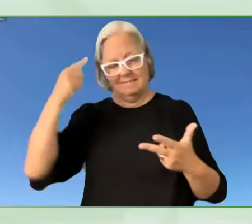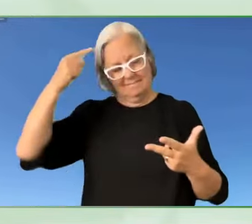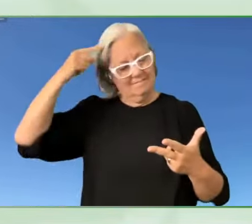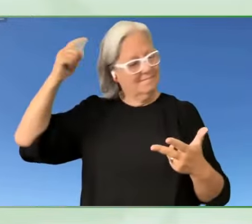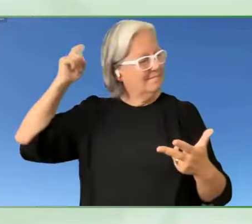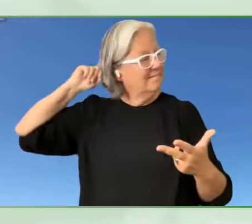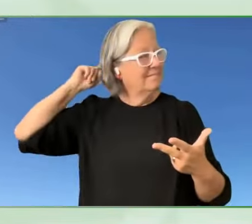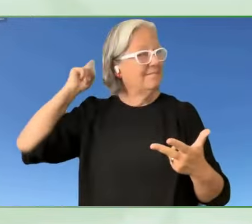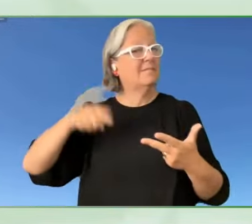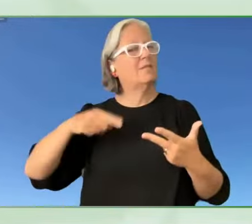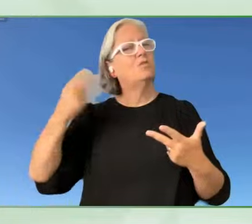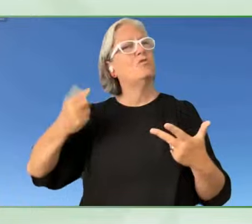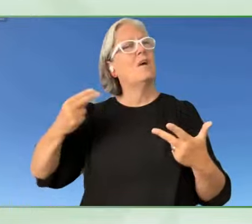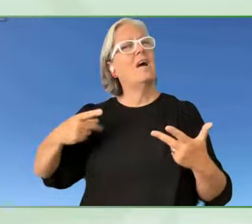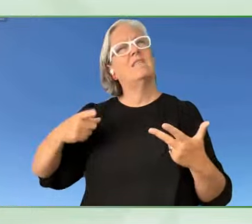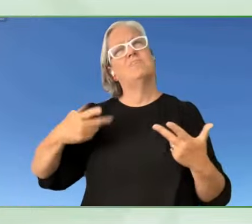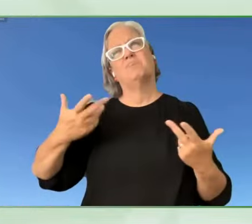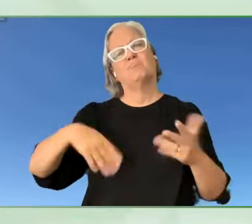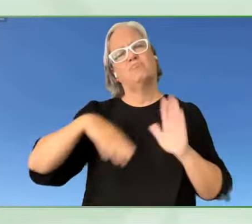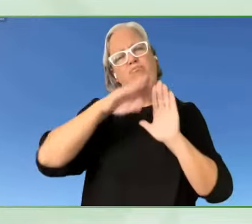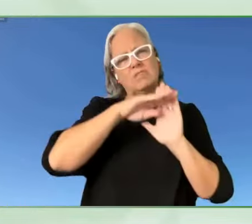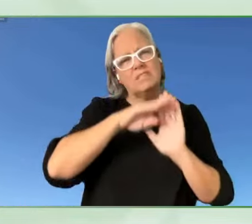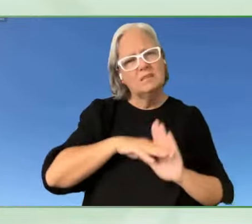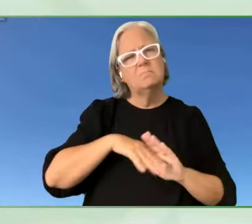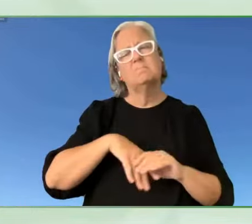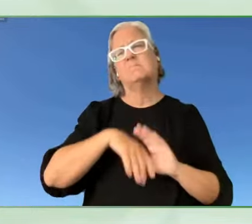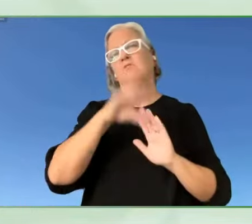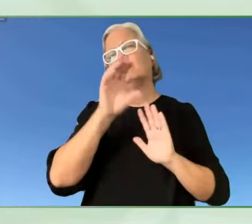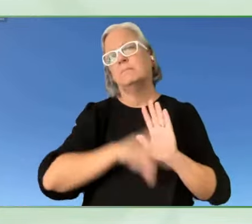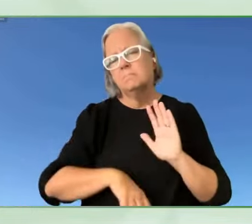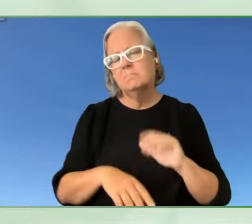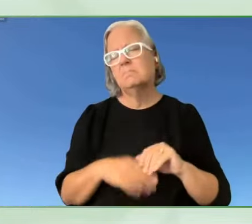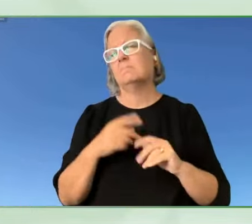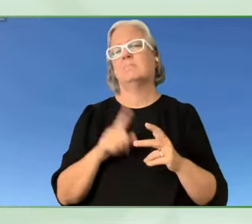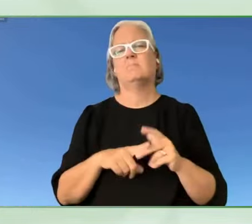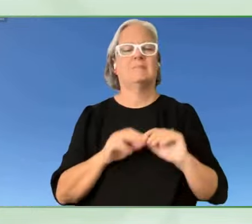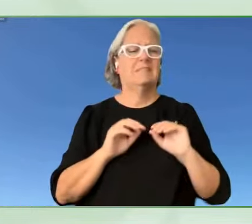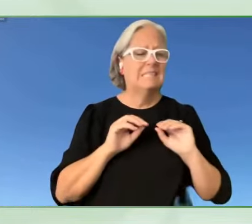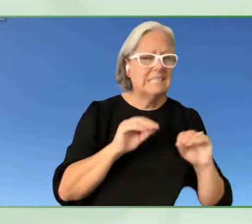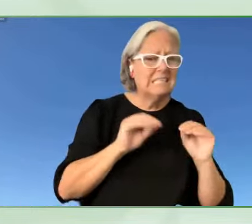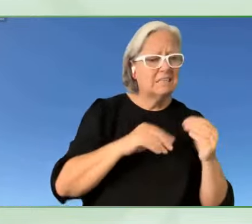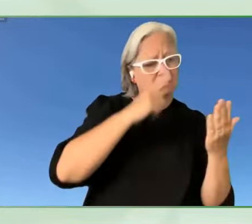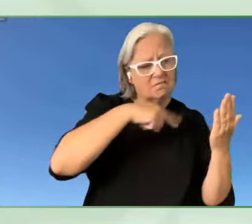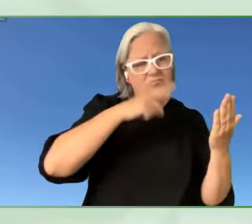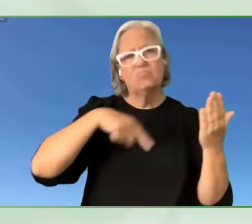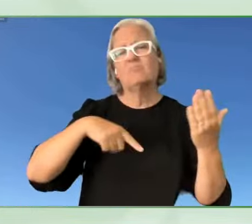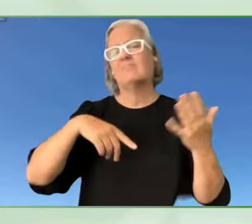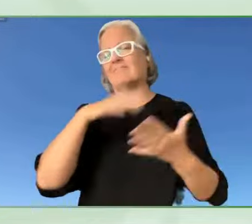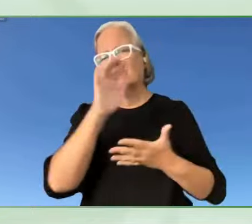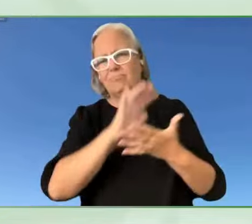I am a woman in my late 40s.